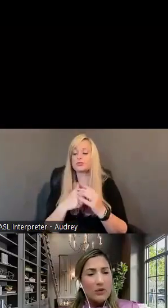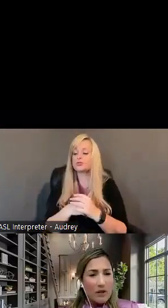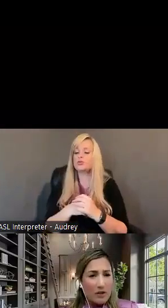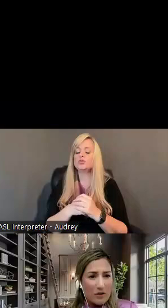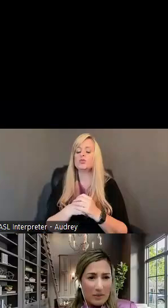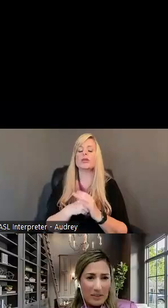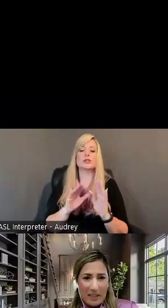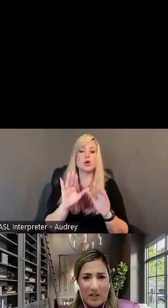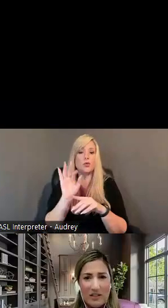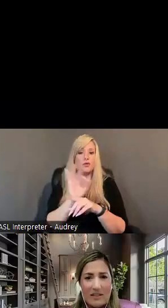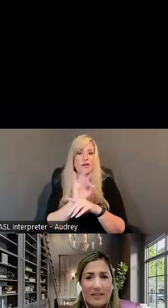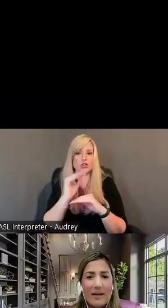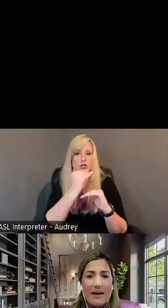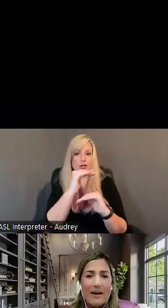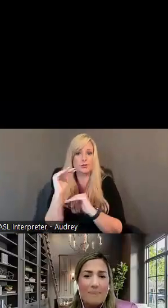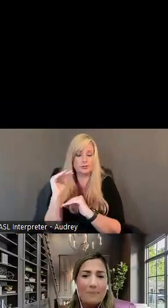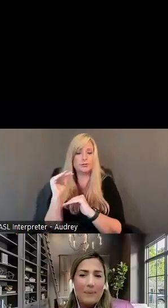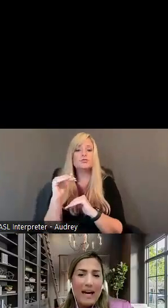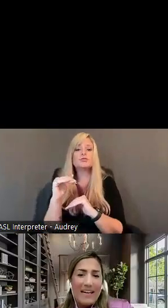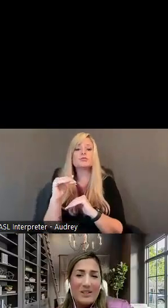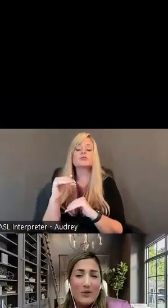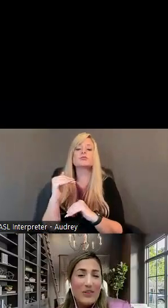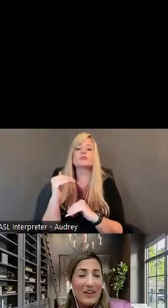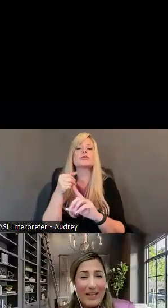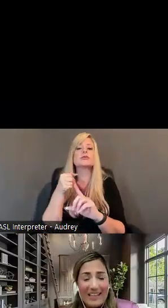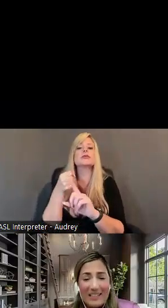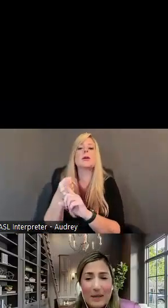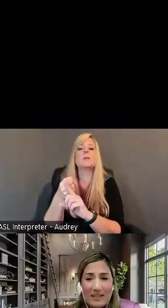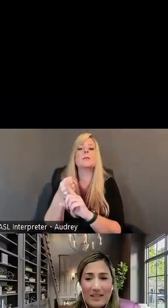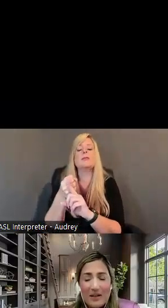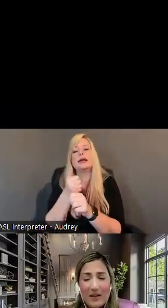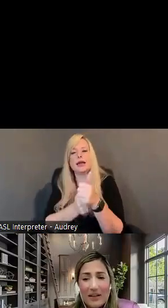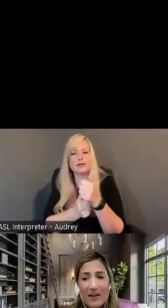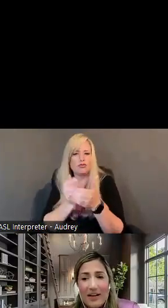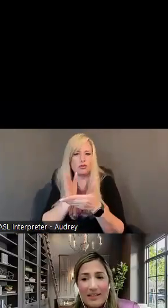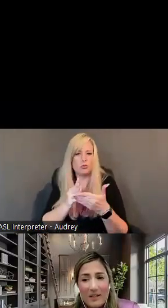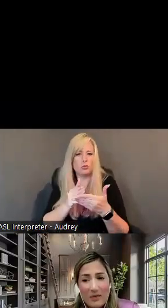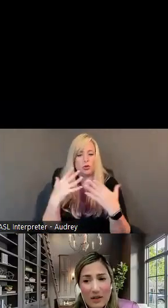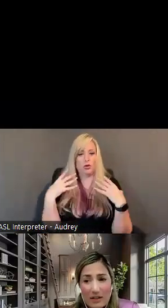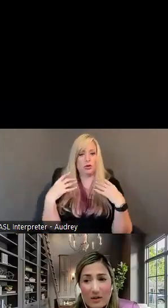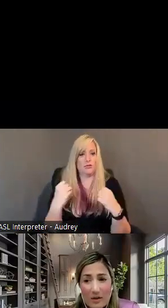functional limitations impact every aspect of healthcare access for young adults with